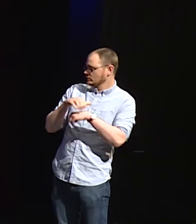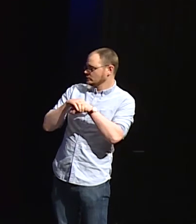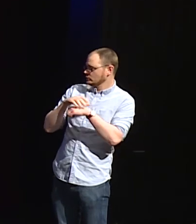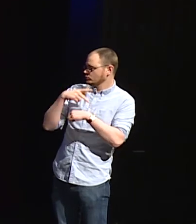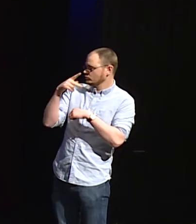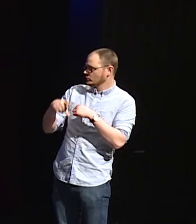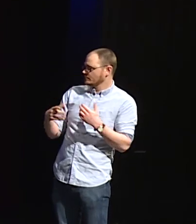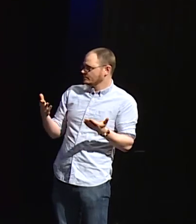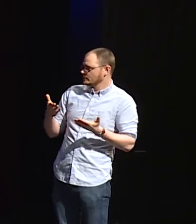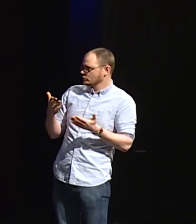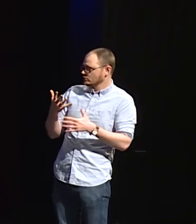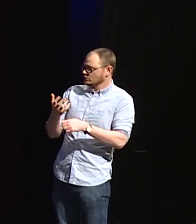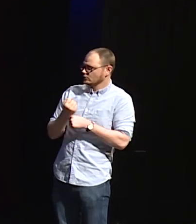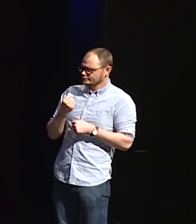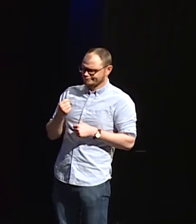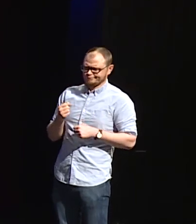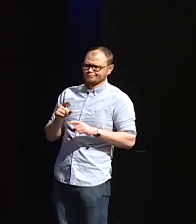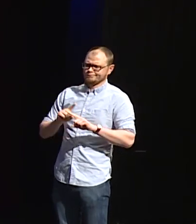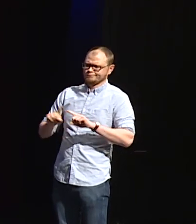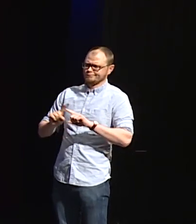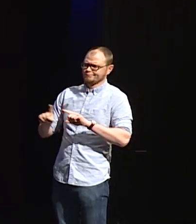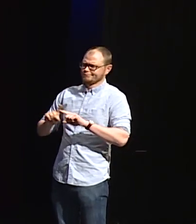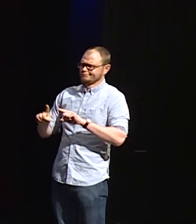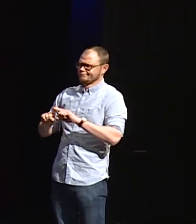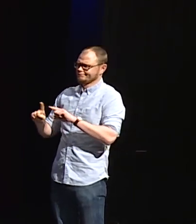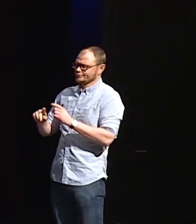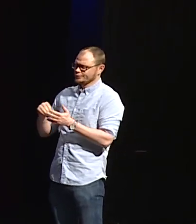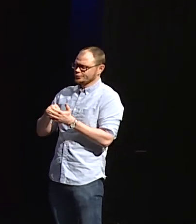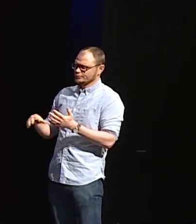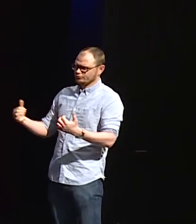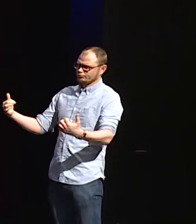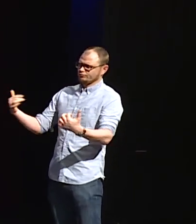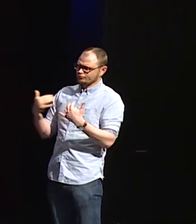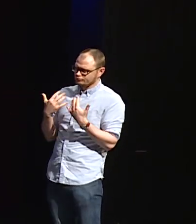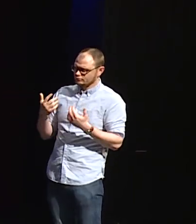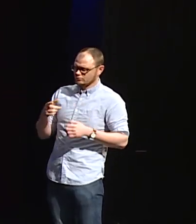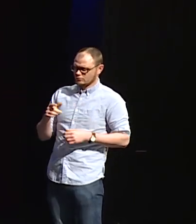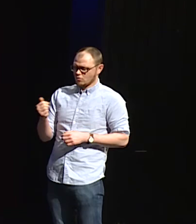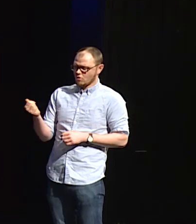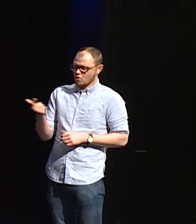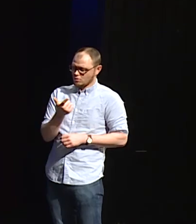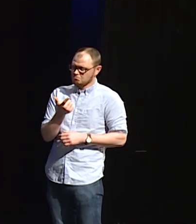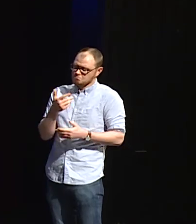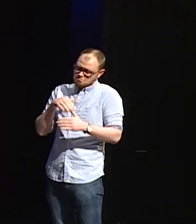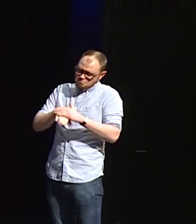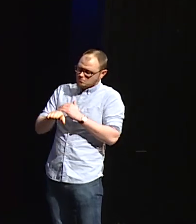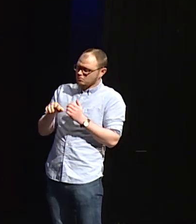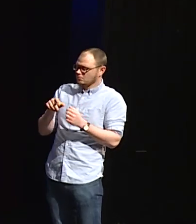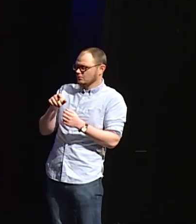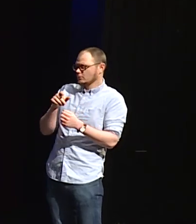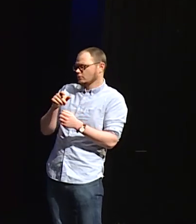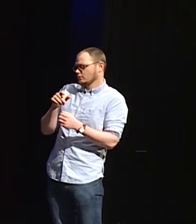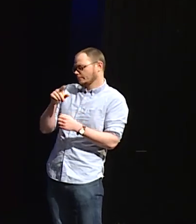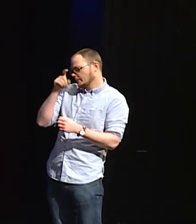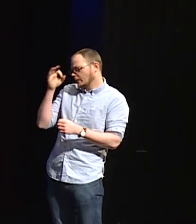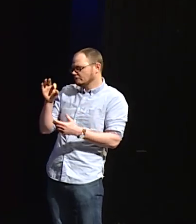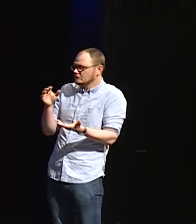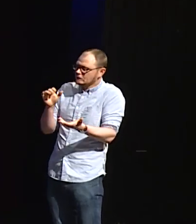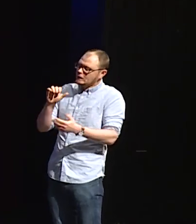Here, our English department and NTID have diversity